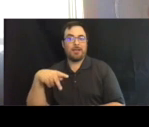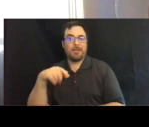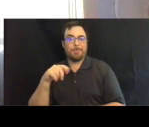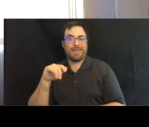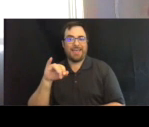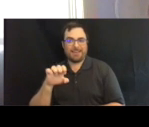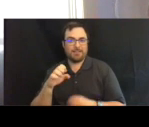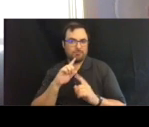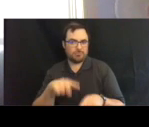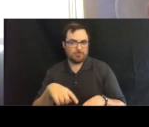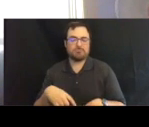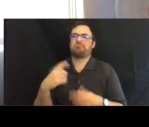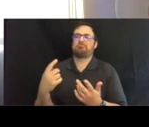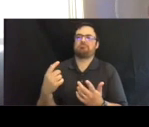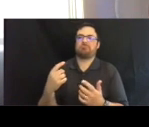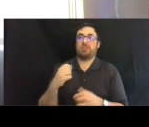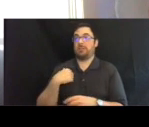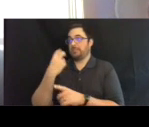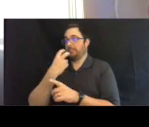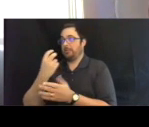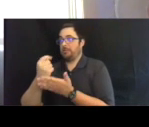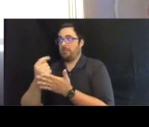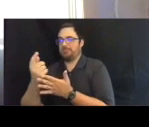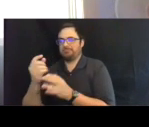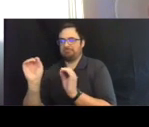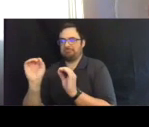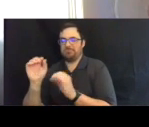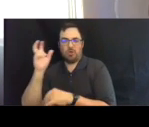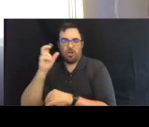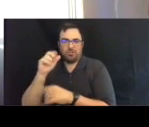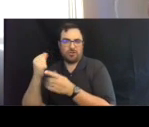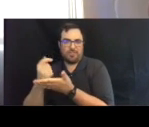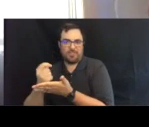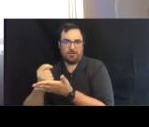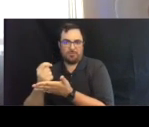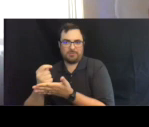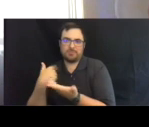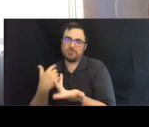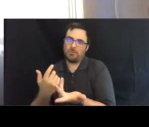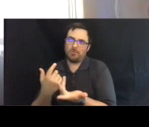auditory therapy, so I'm not actually able to do most of what I'm